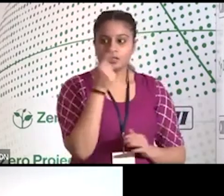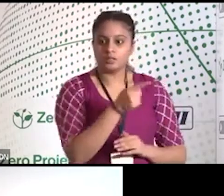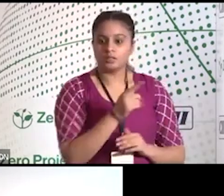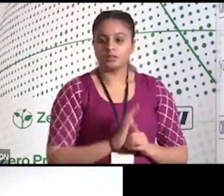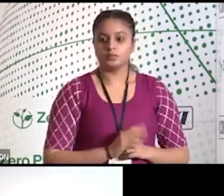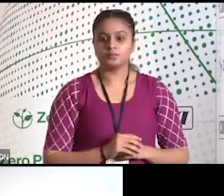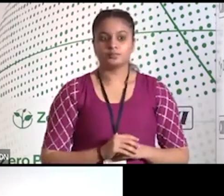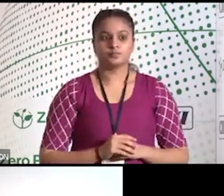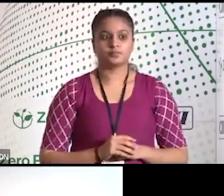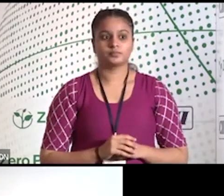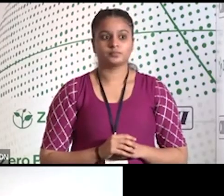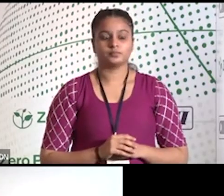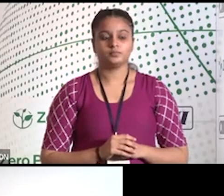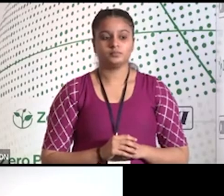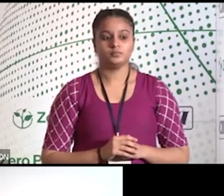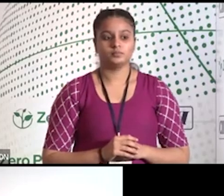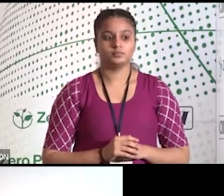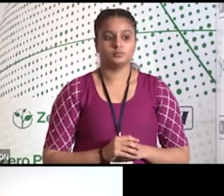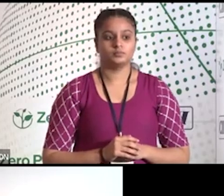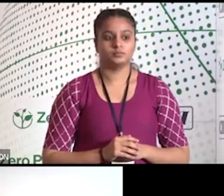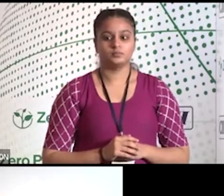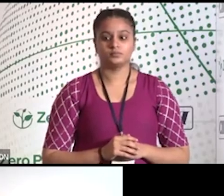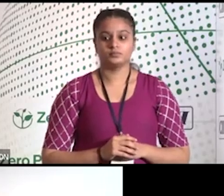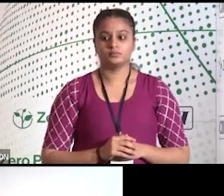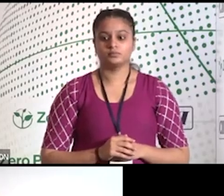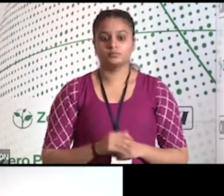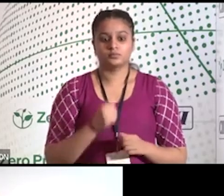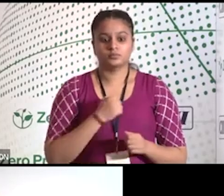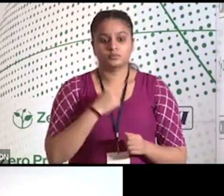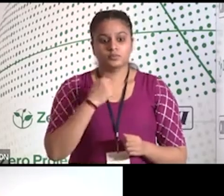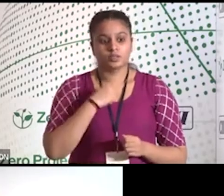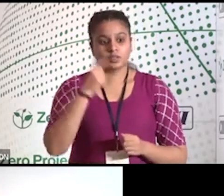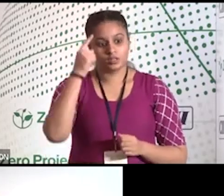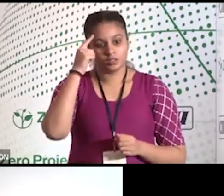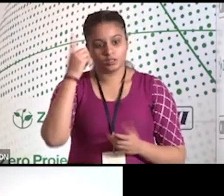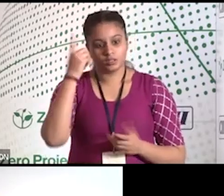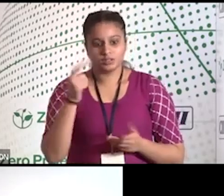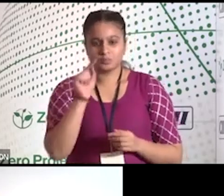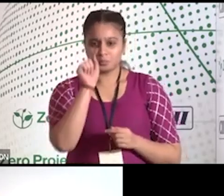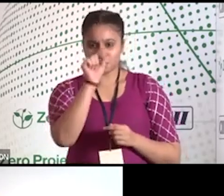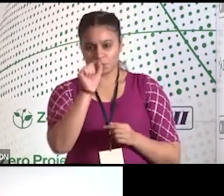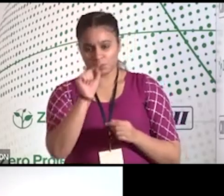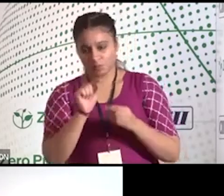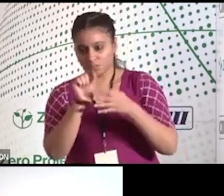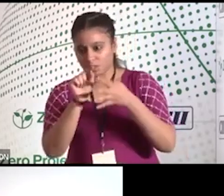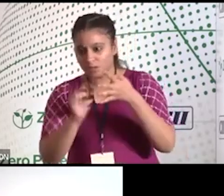And you can move around to stop us. So I think these are some of the points that have emerged from